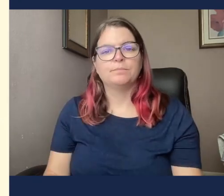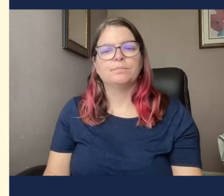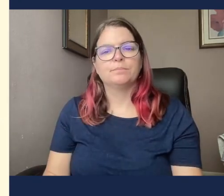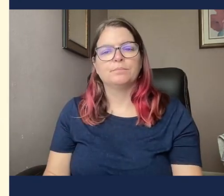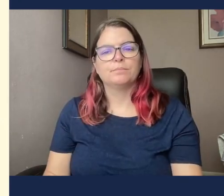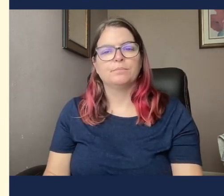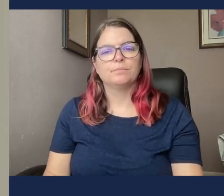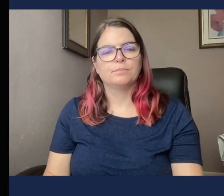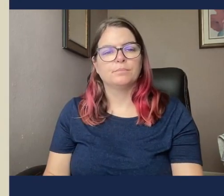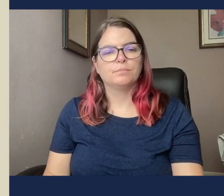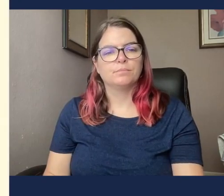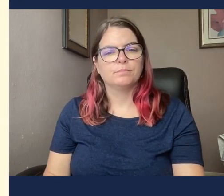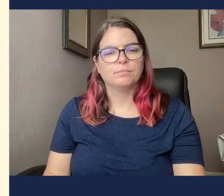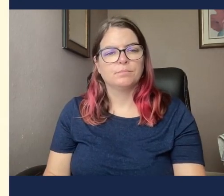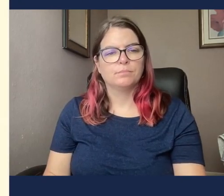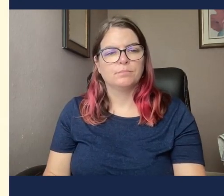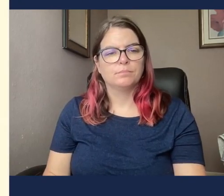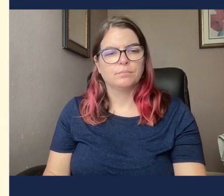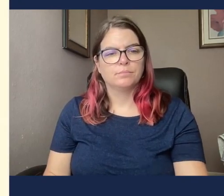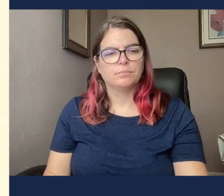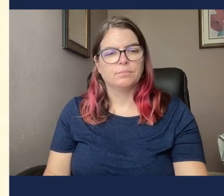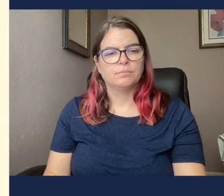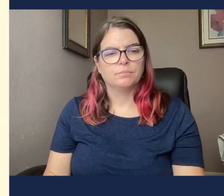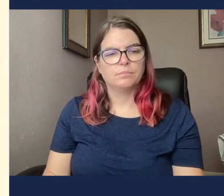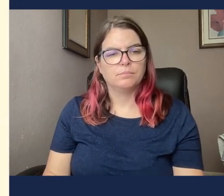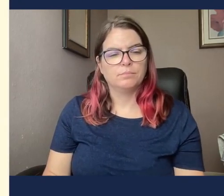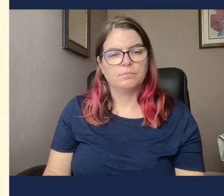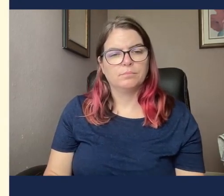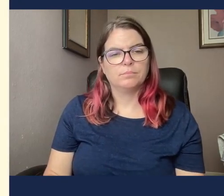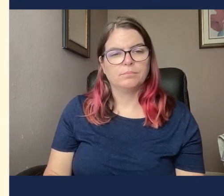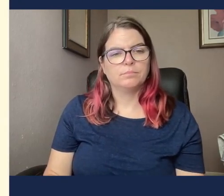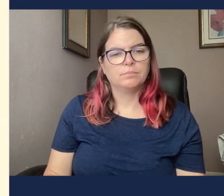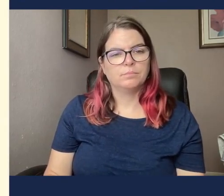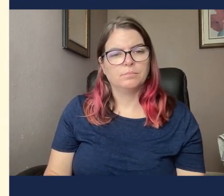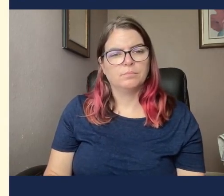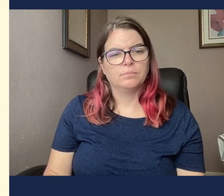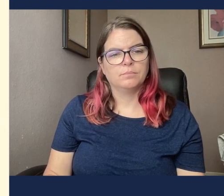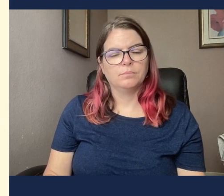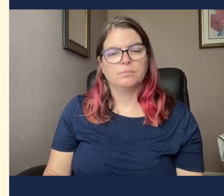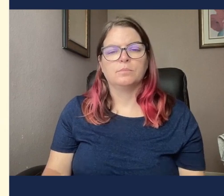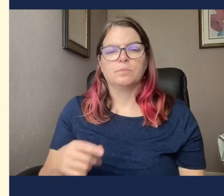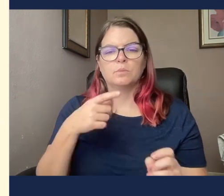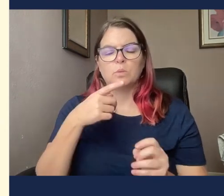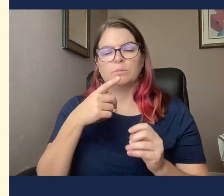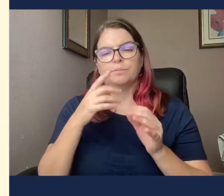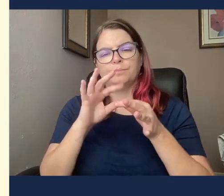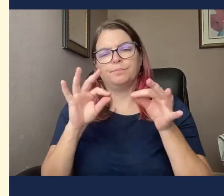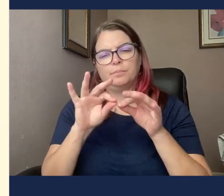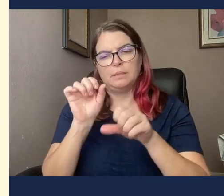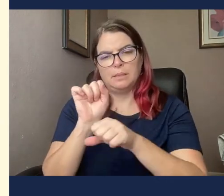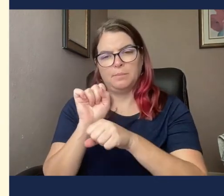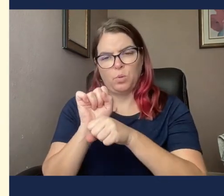or social media with broad broad distribution. That's gonna lead to hate against them.